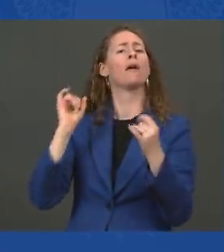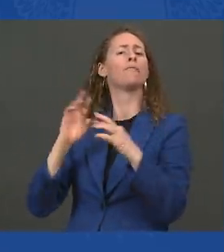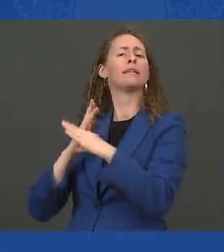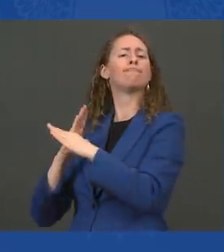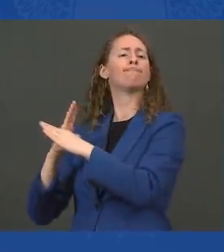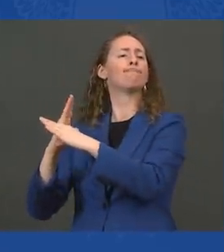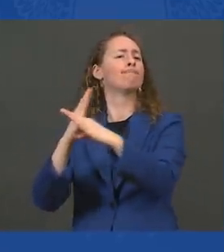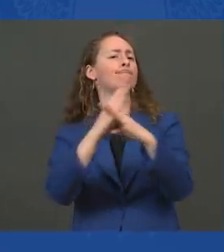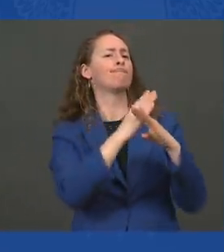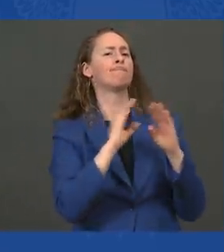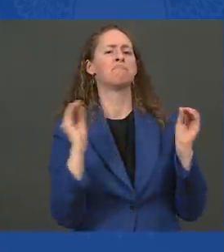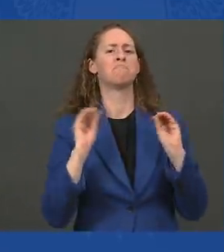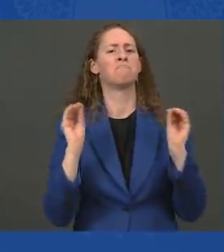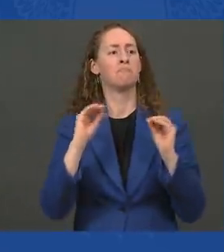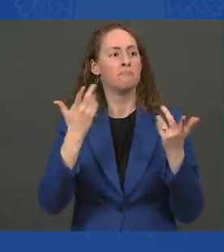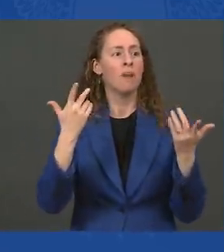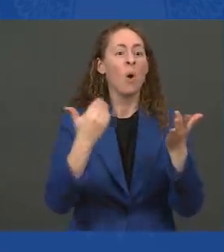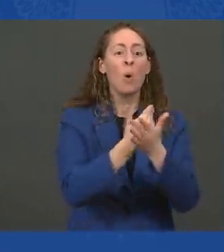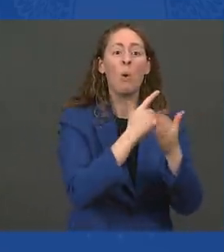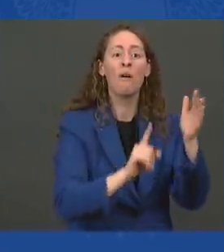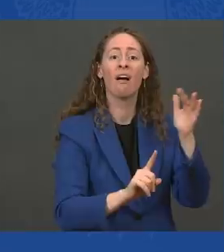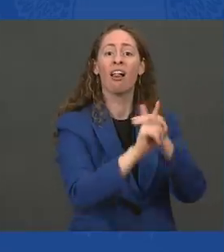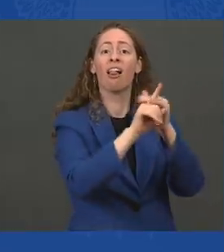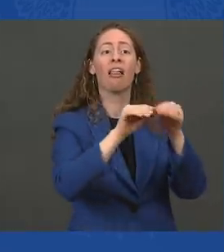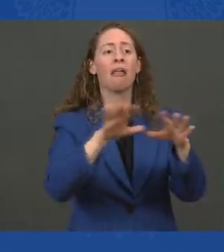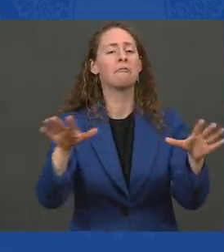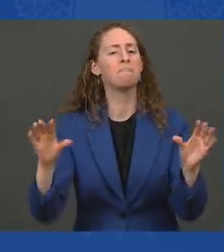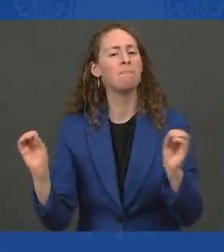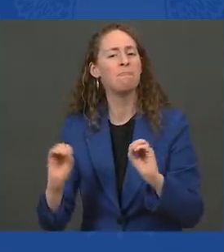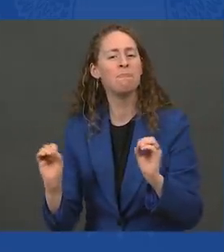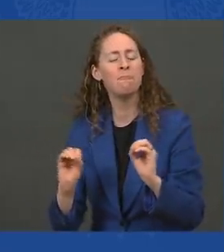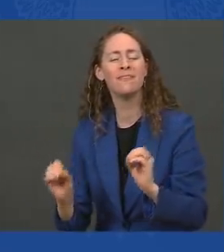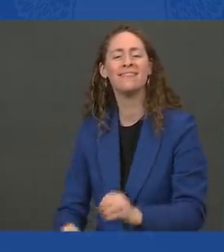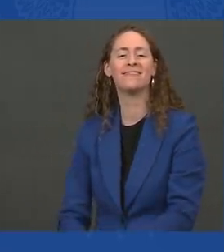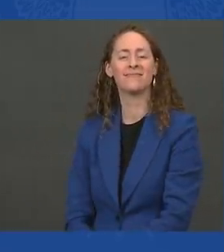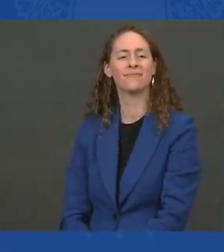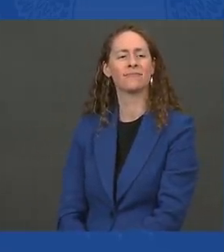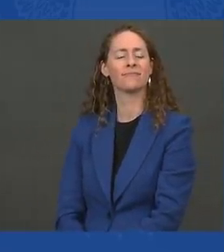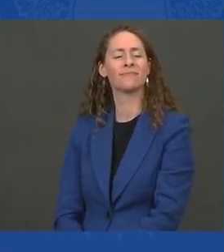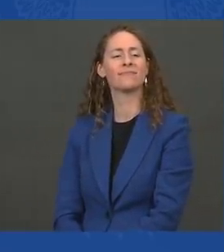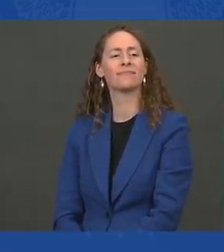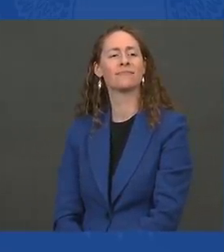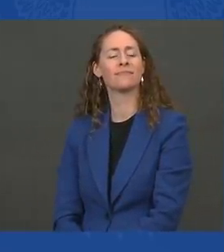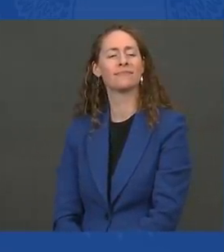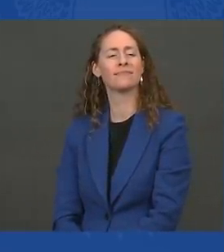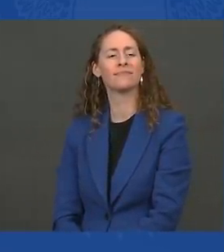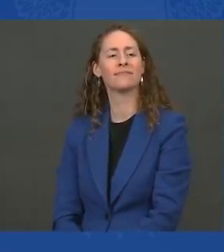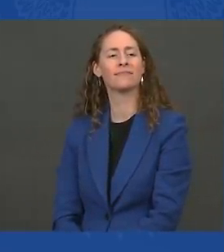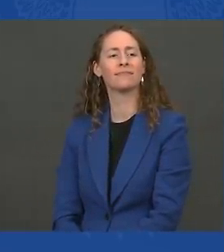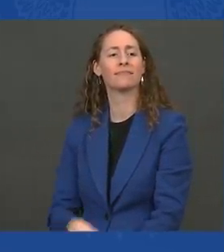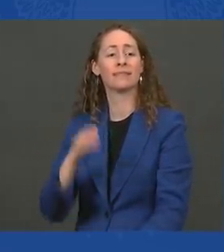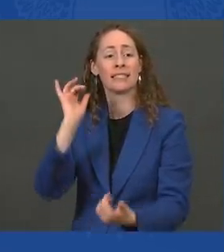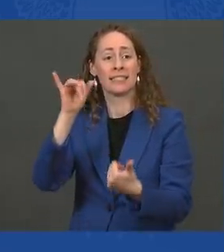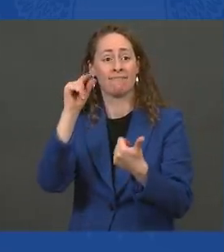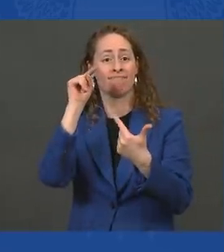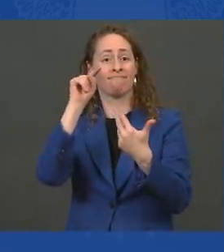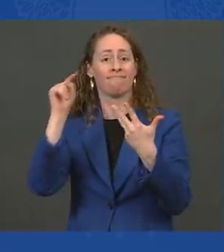exactly what the elements of this particular strain are. But if they're as I hope, then it's not going to be